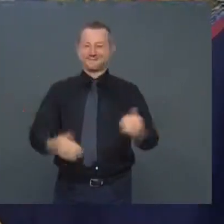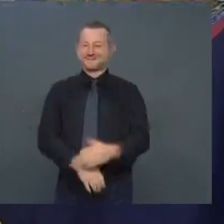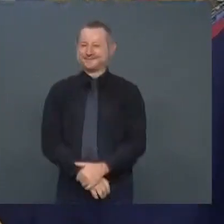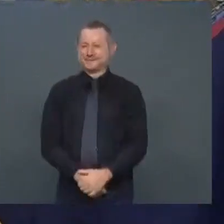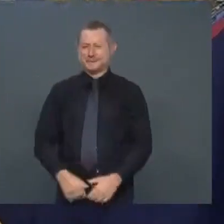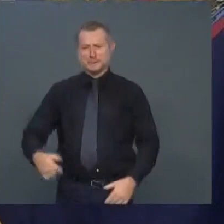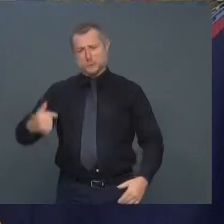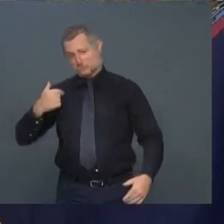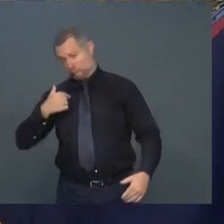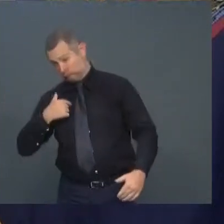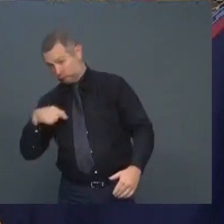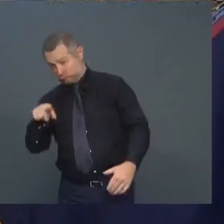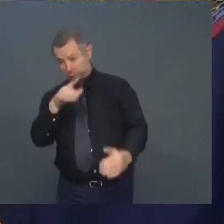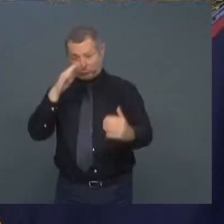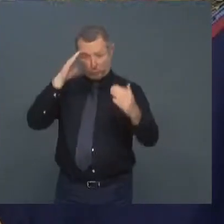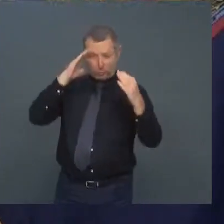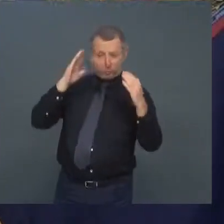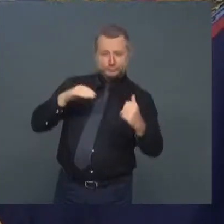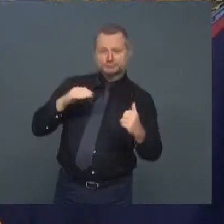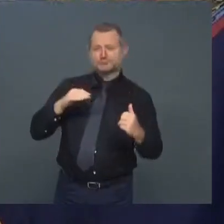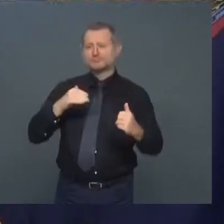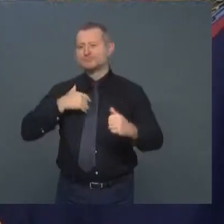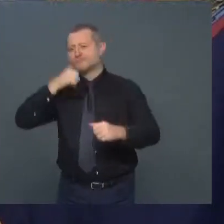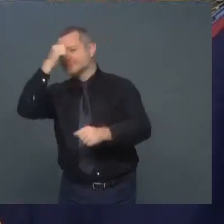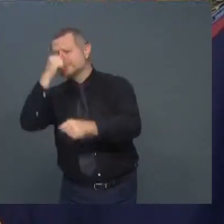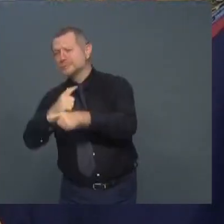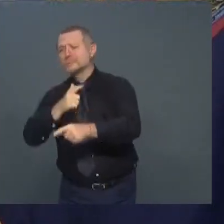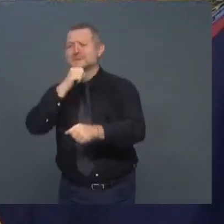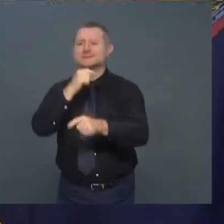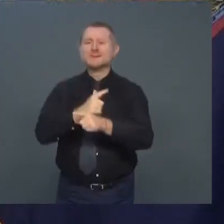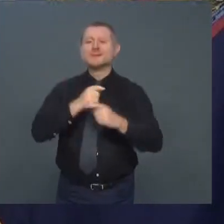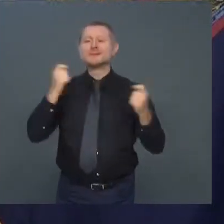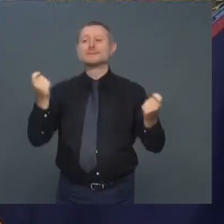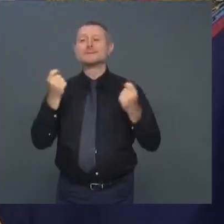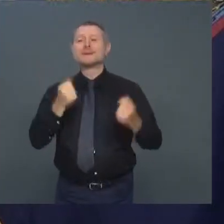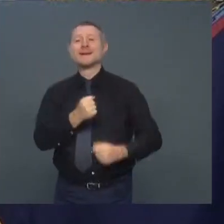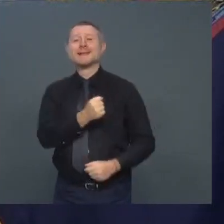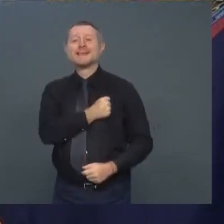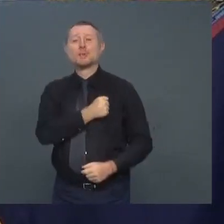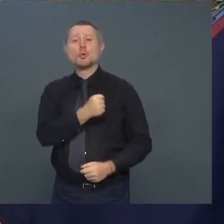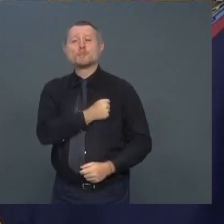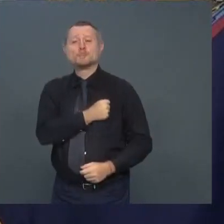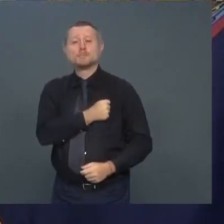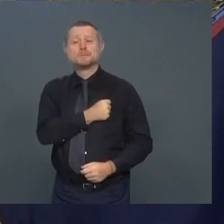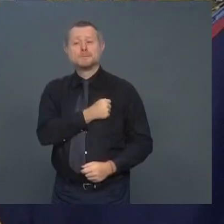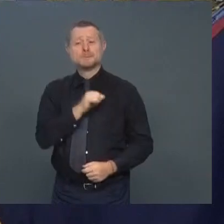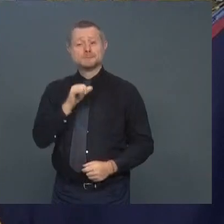GOOD MORNING, EVERYONE.